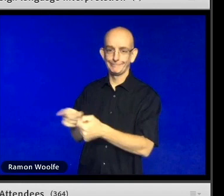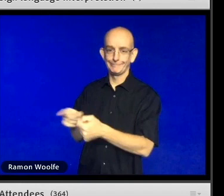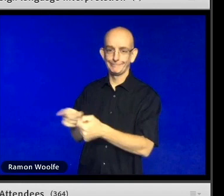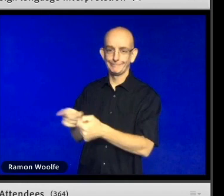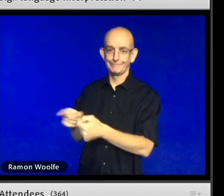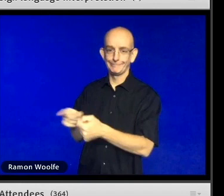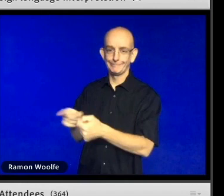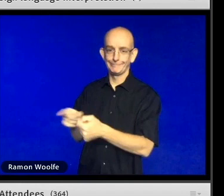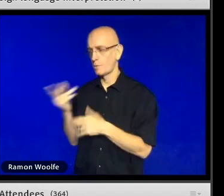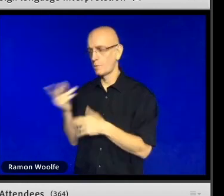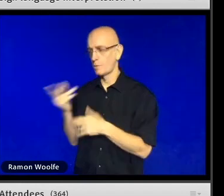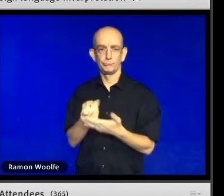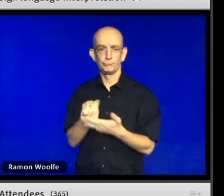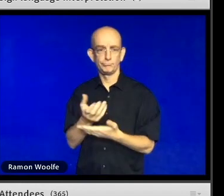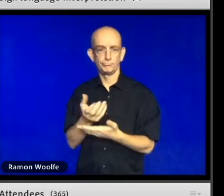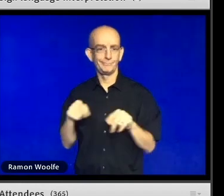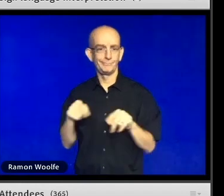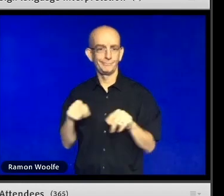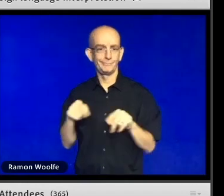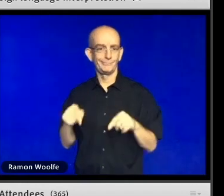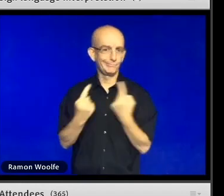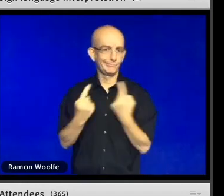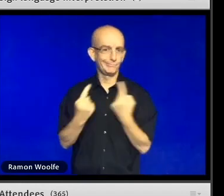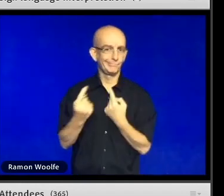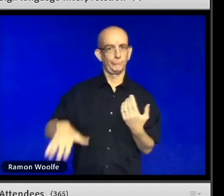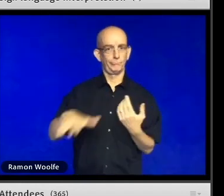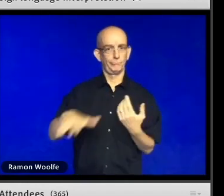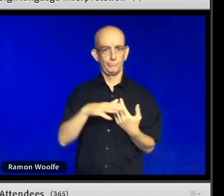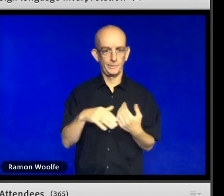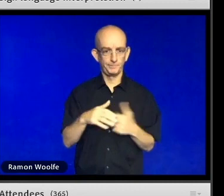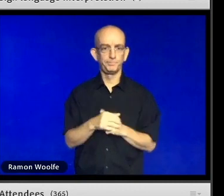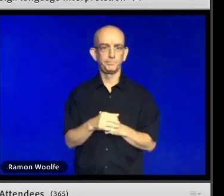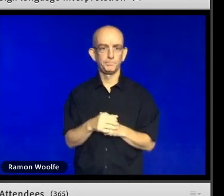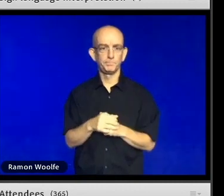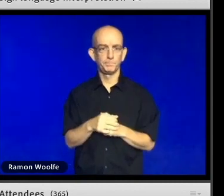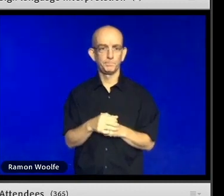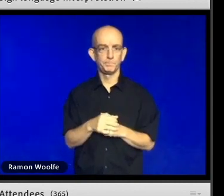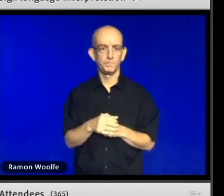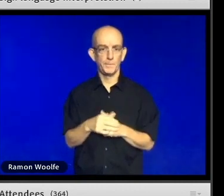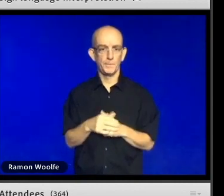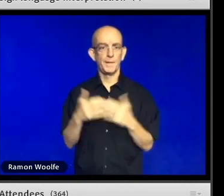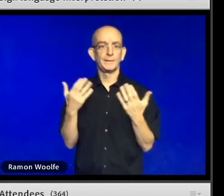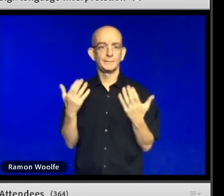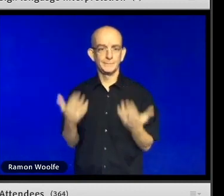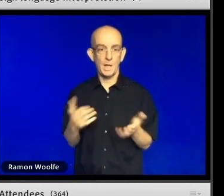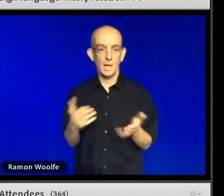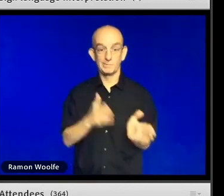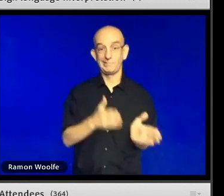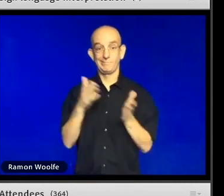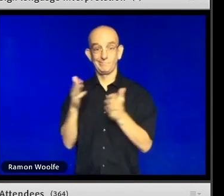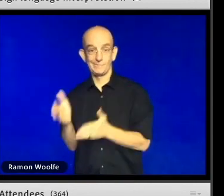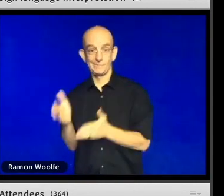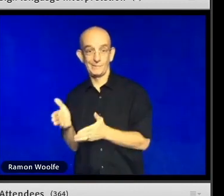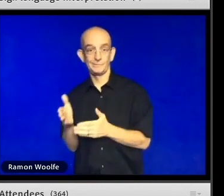have been able to put together in this challenging times. Some take aways. First great participation.